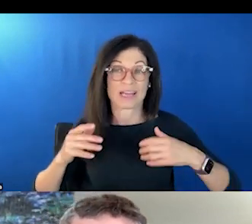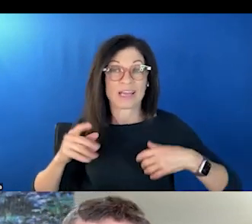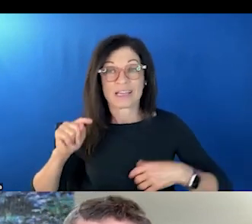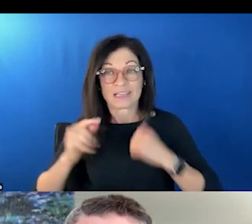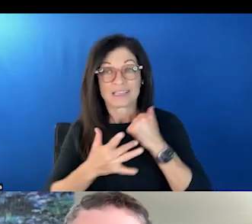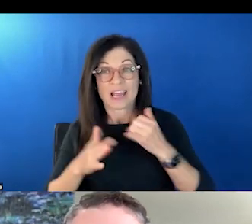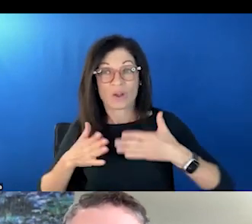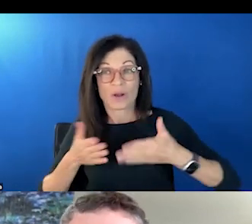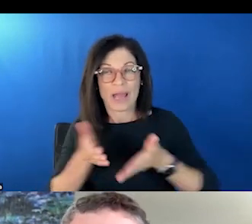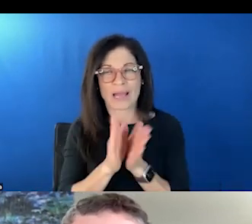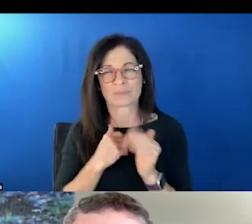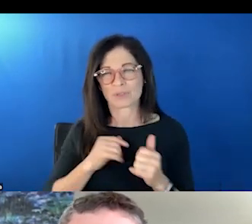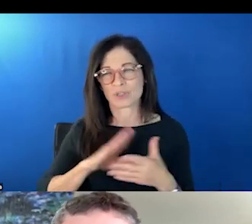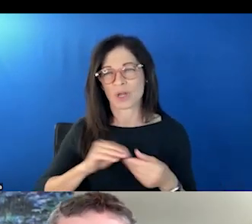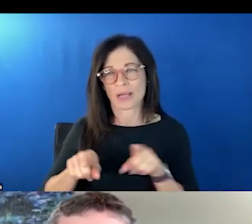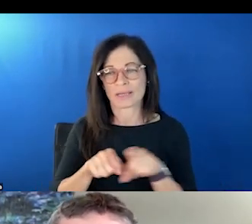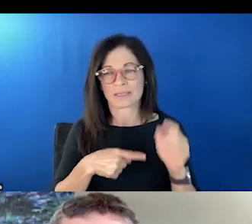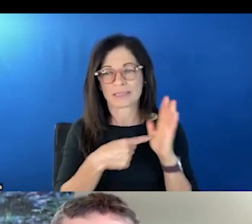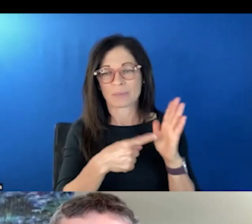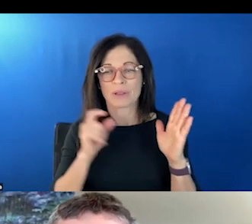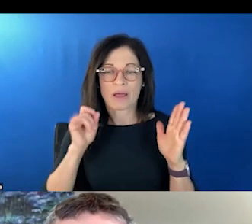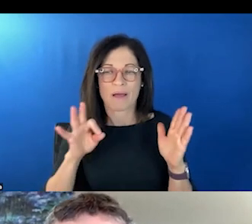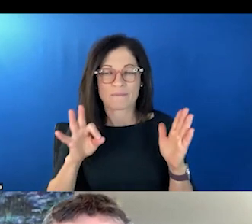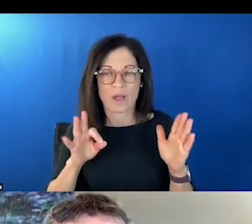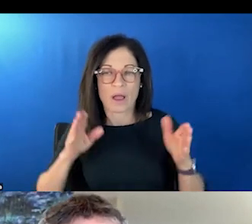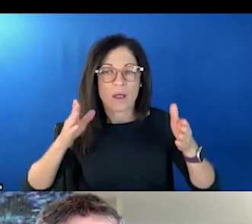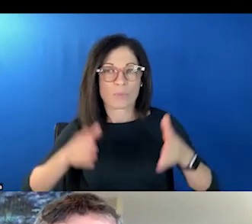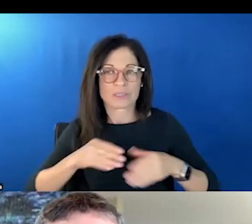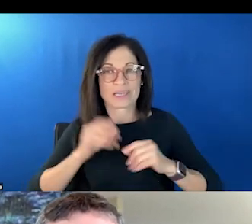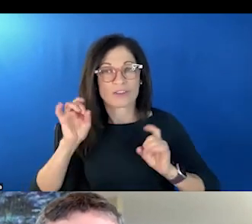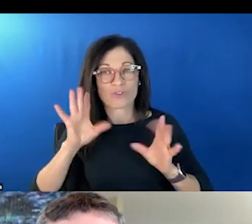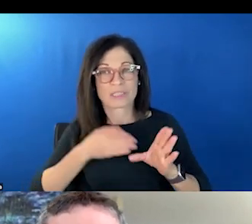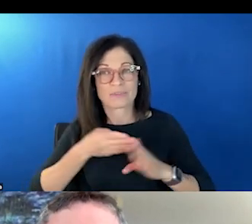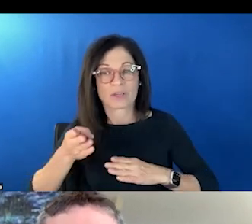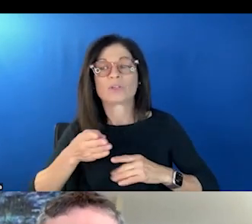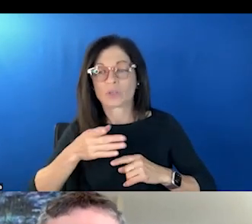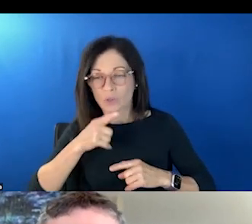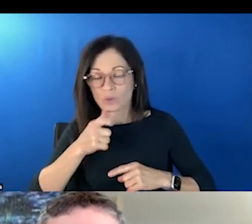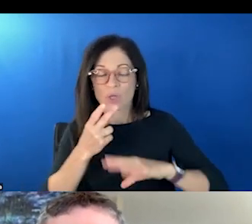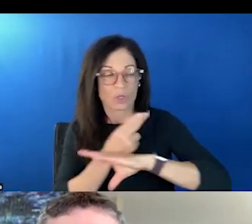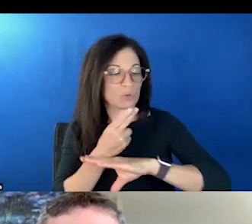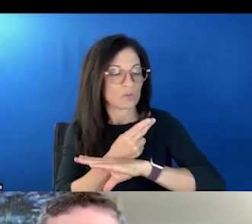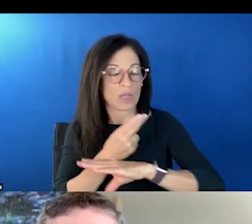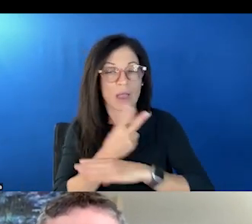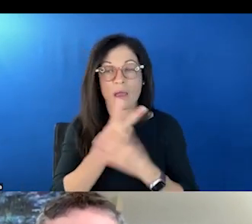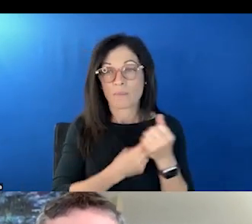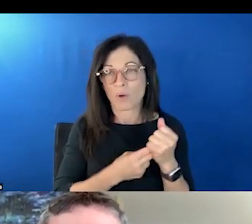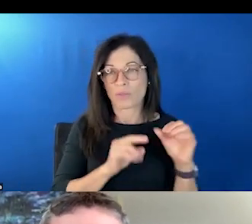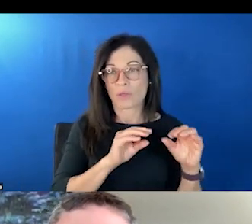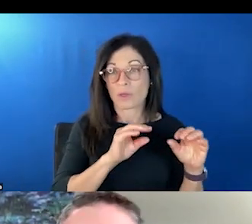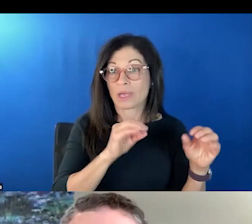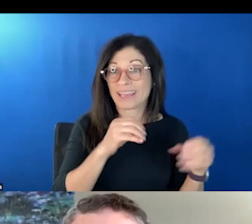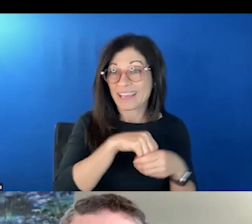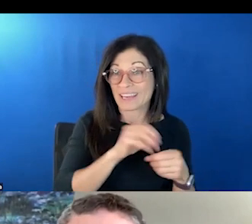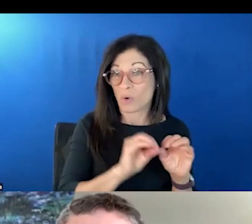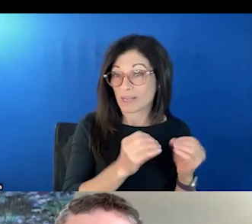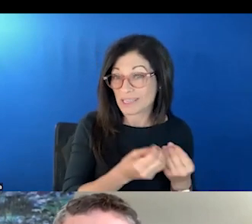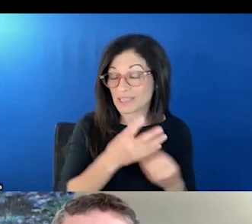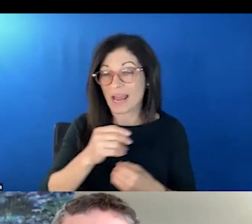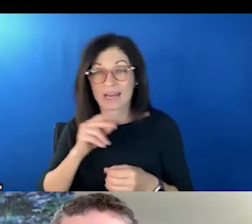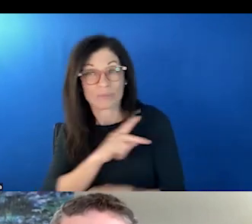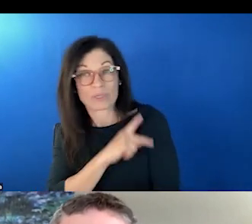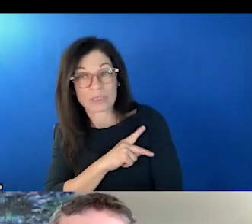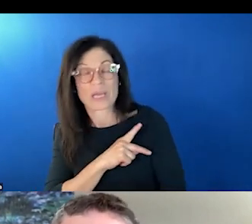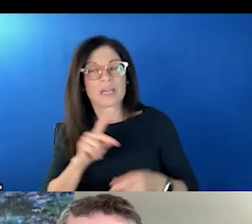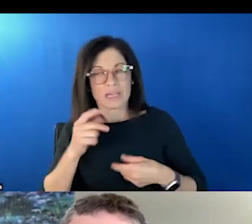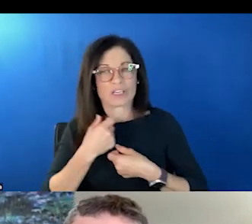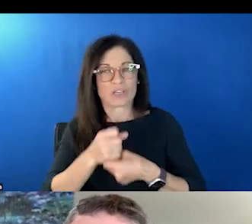ABOUT WHO IS USING IT PERSONALLY IN A ORGANIZATION AND, IN